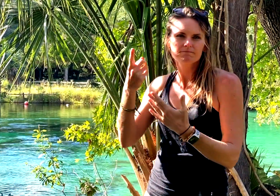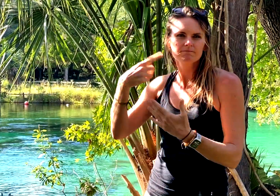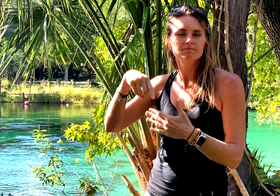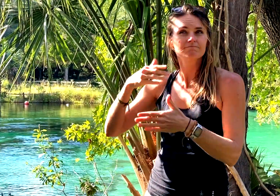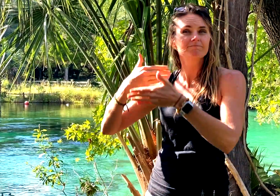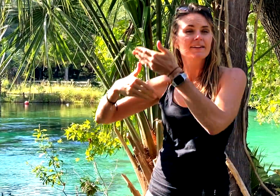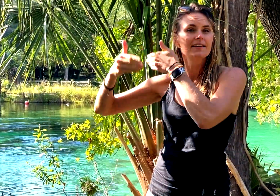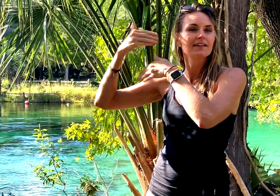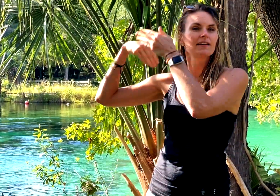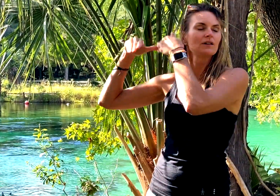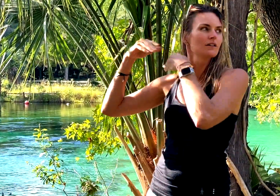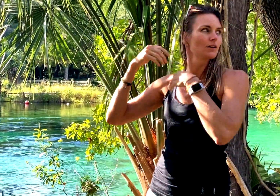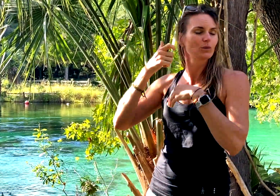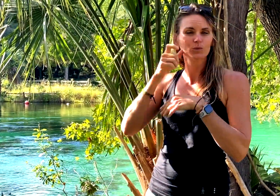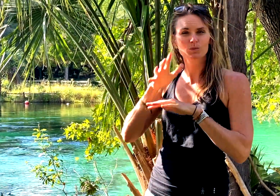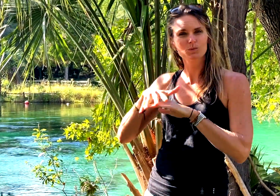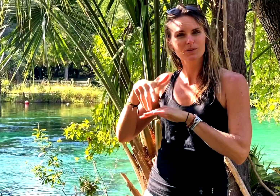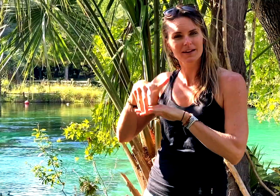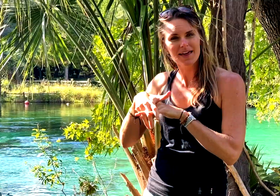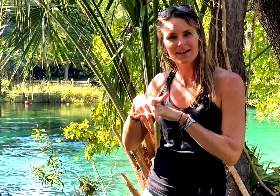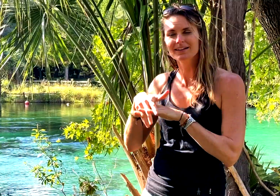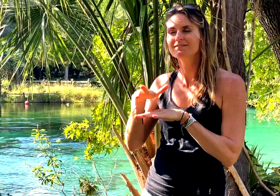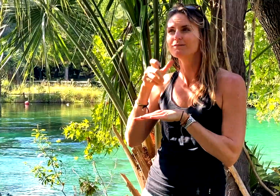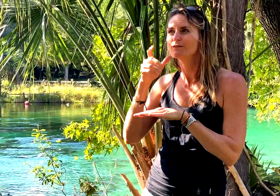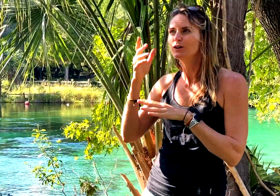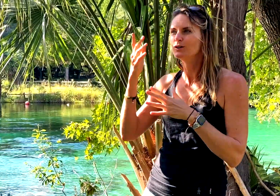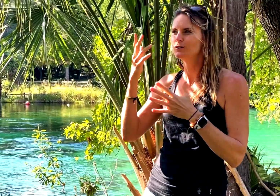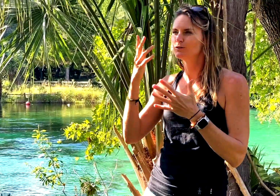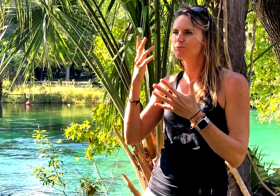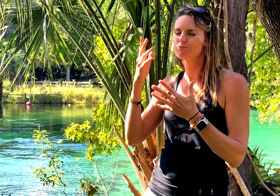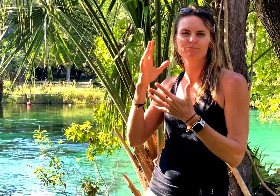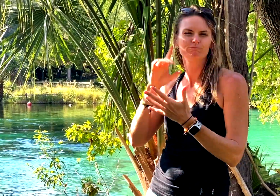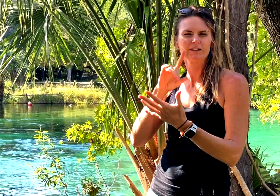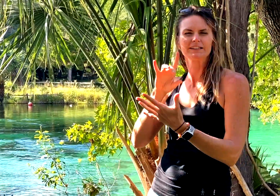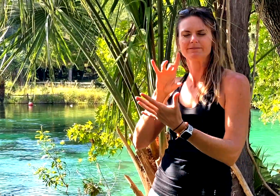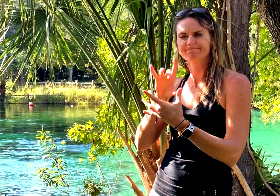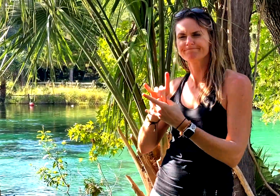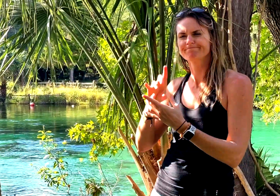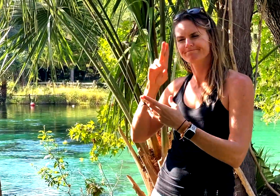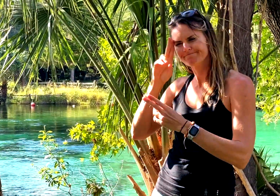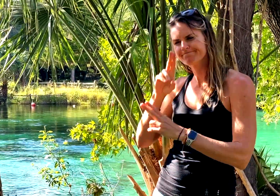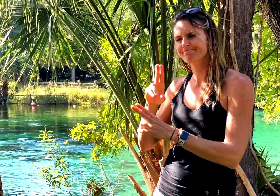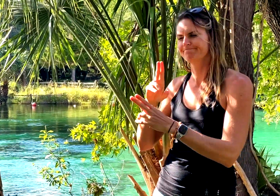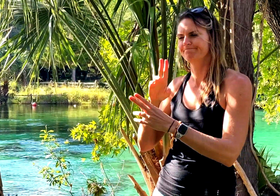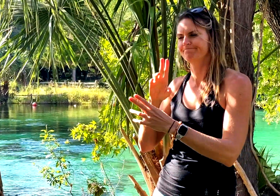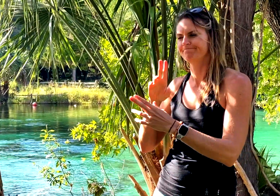We take the time to thank those who have come before us, for they have modeled a deep connection